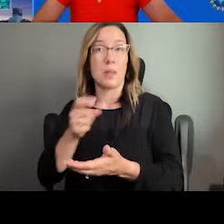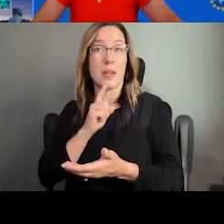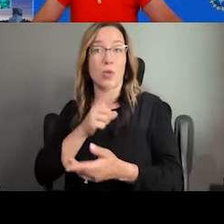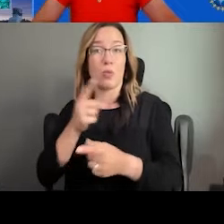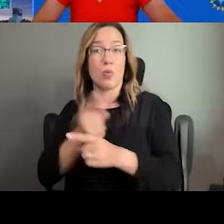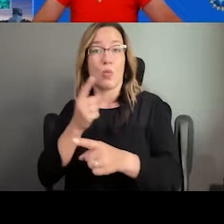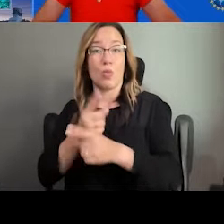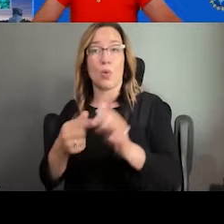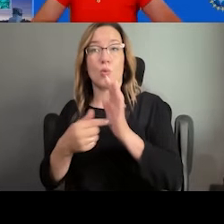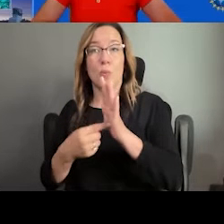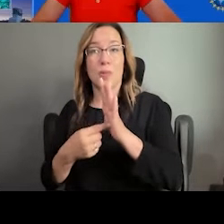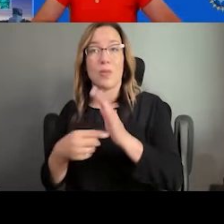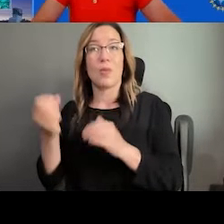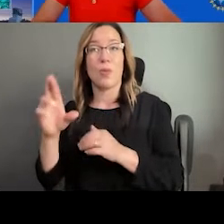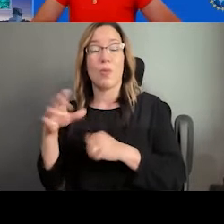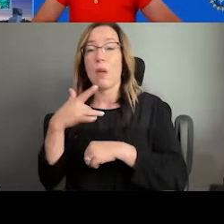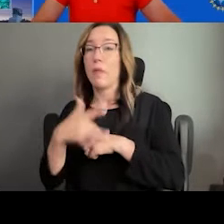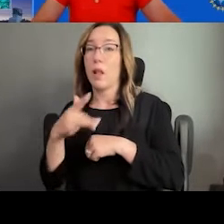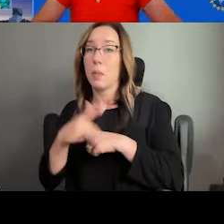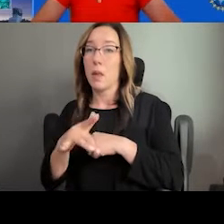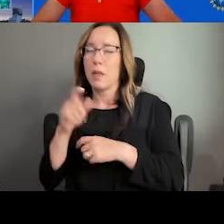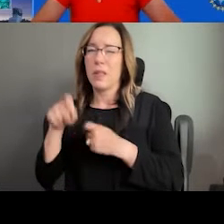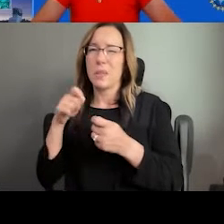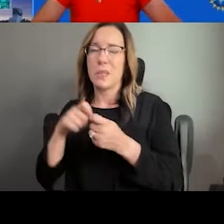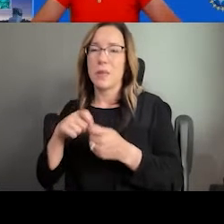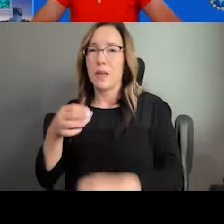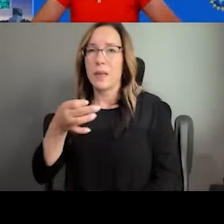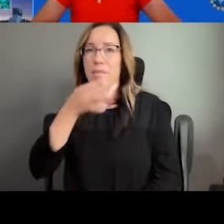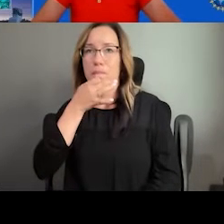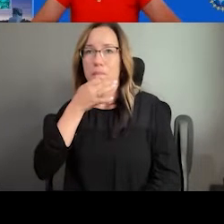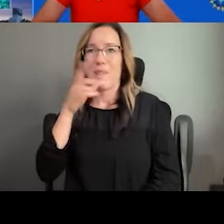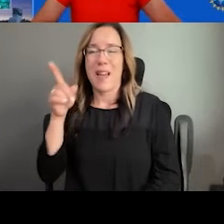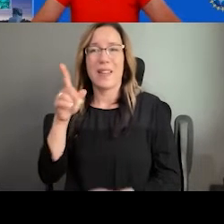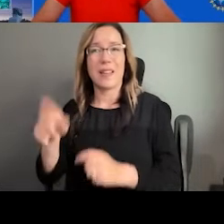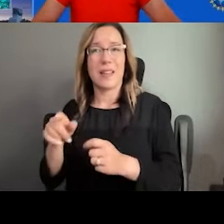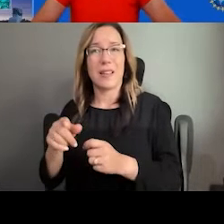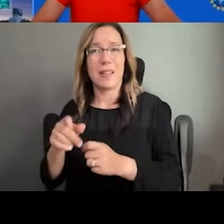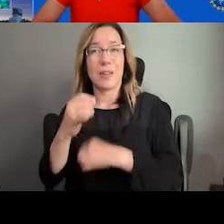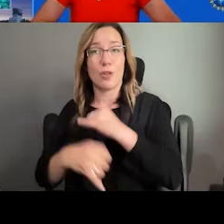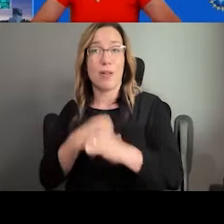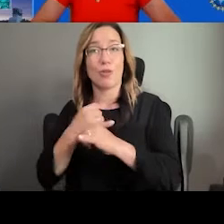availability of a particular expertise at an international conference, we may fund staff,